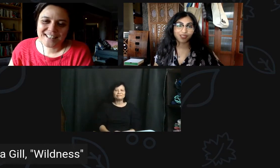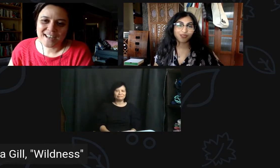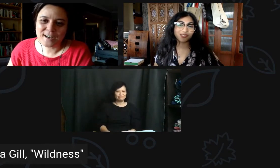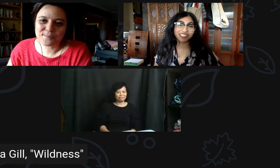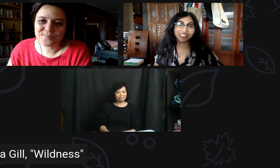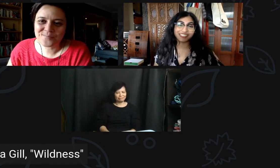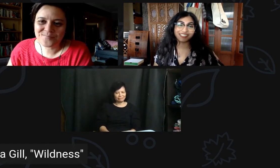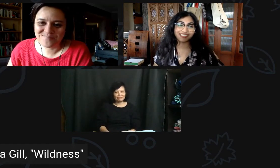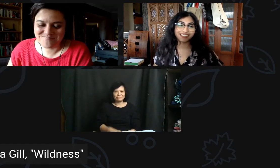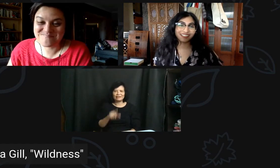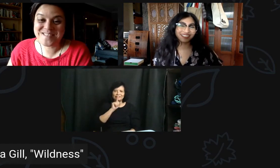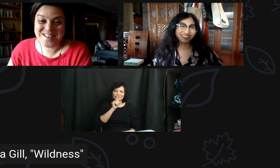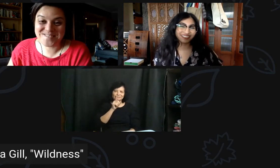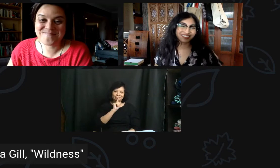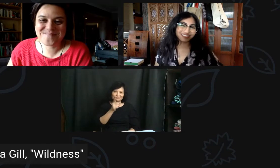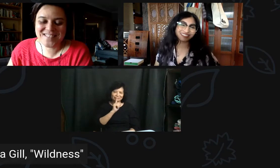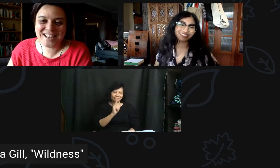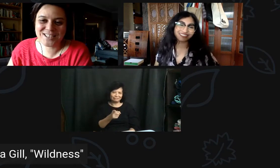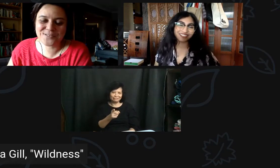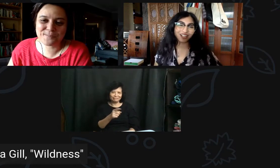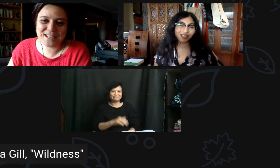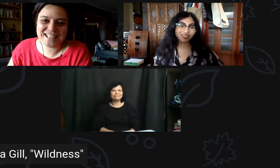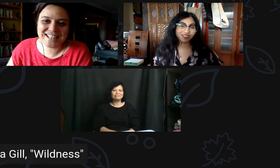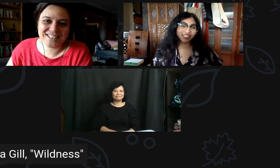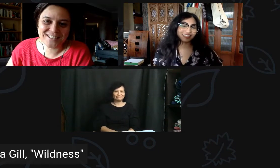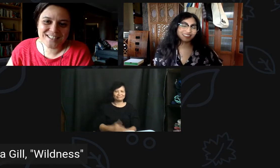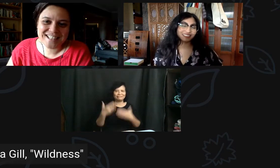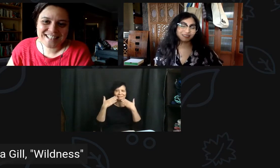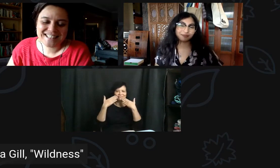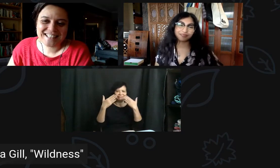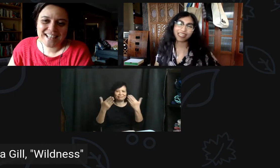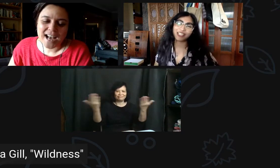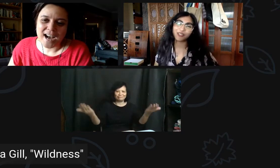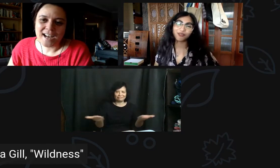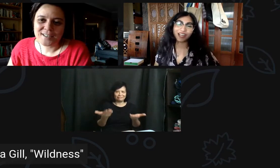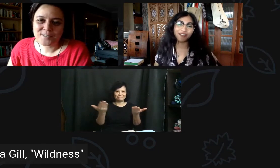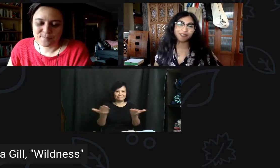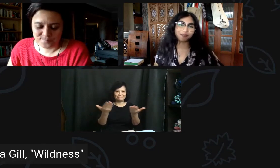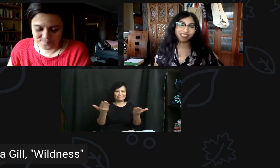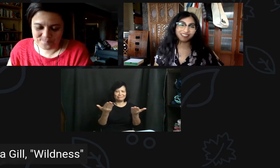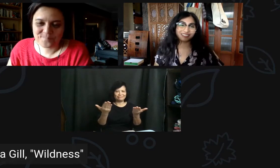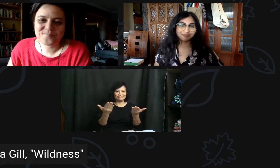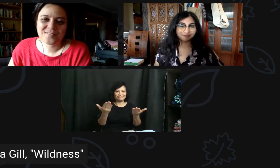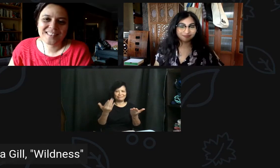It truly is. Yeah. Thank you for being here. Thank you for having me.